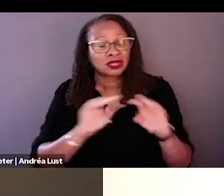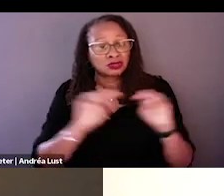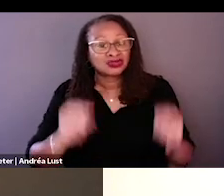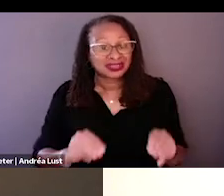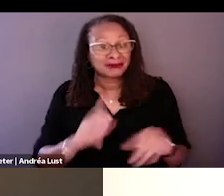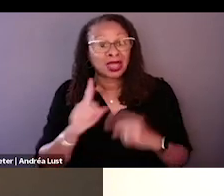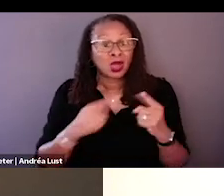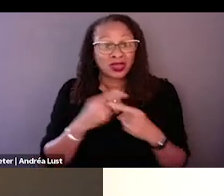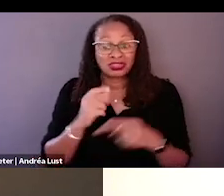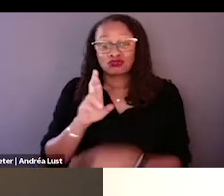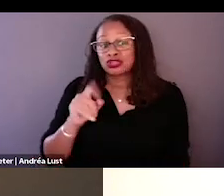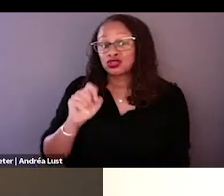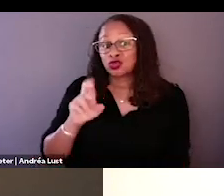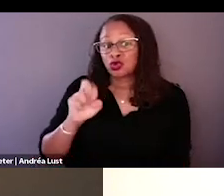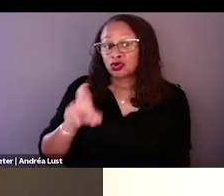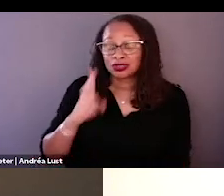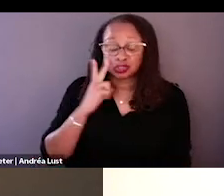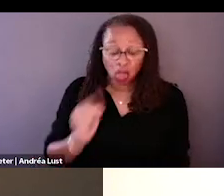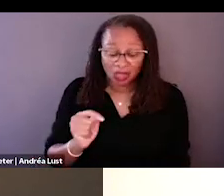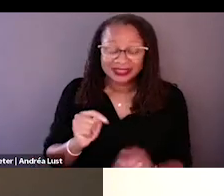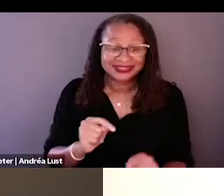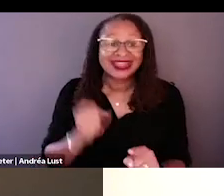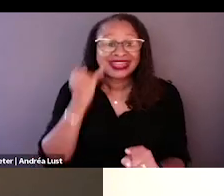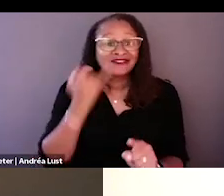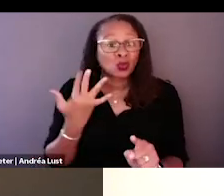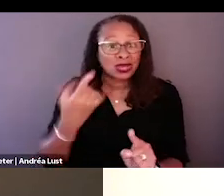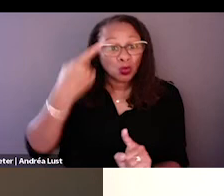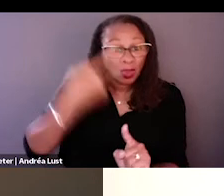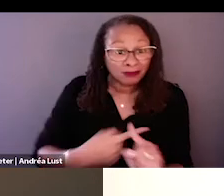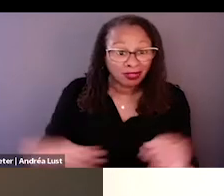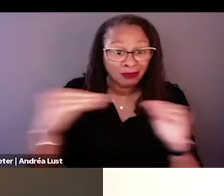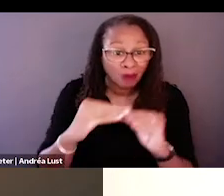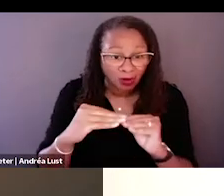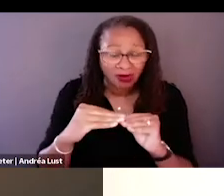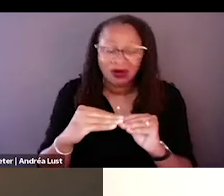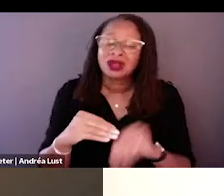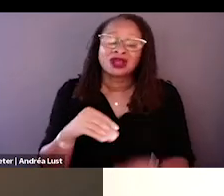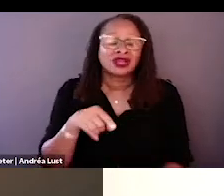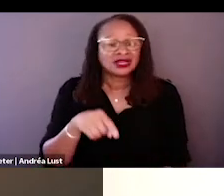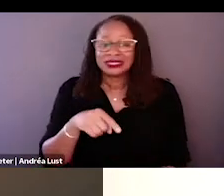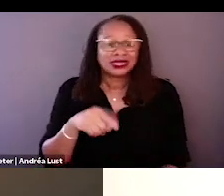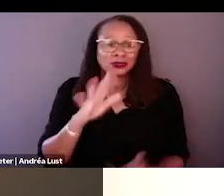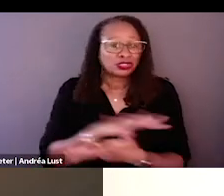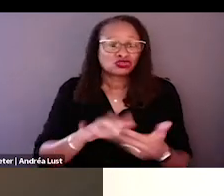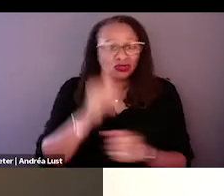Ella: And we come to identify with some of the characters we see on the screen.